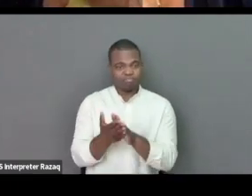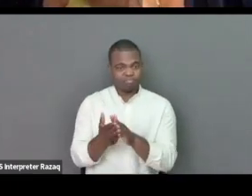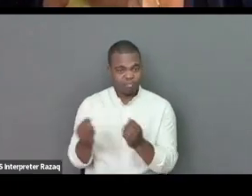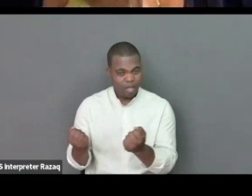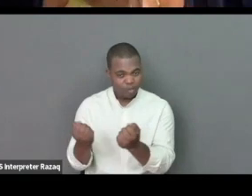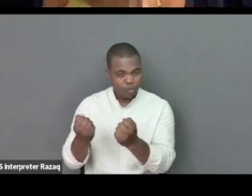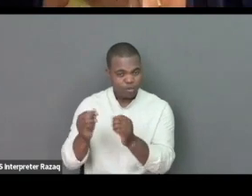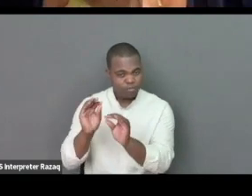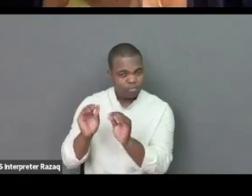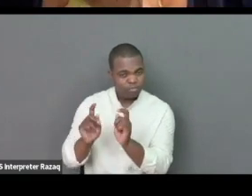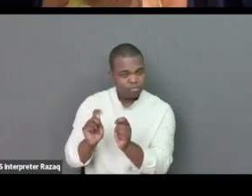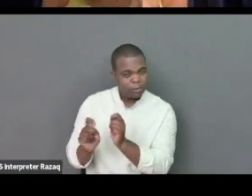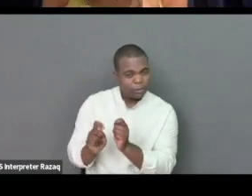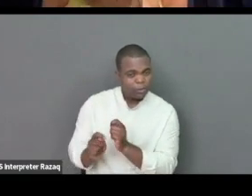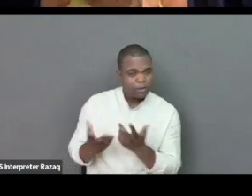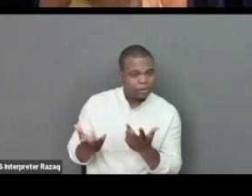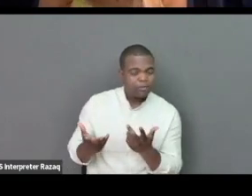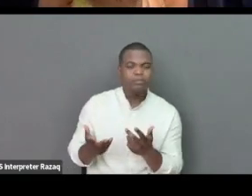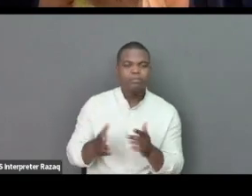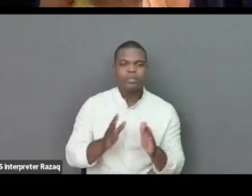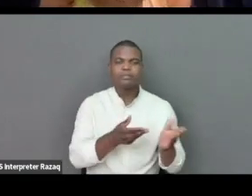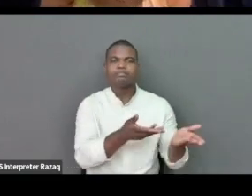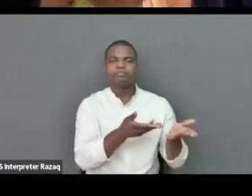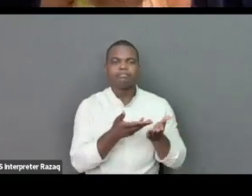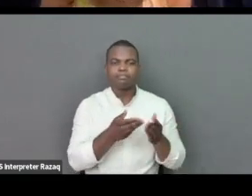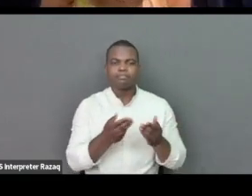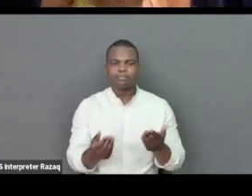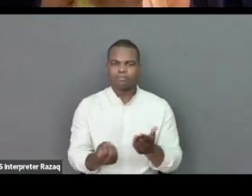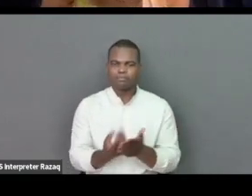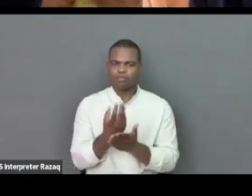that can provide you or support you in a way that it makes it easier to